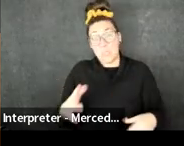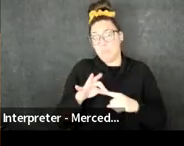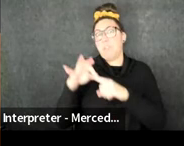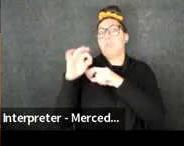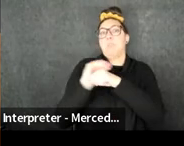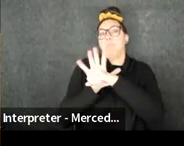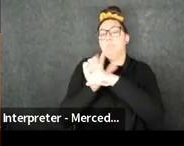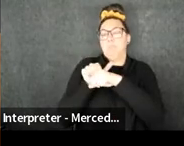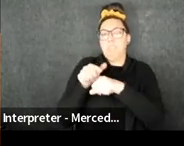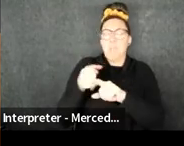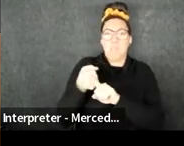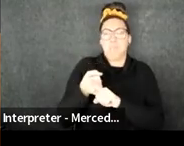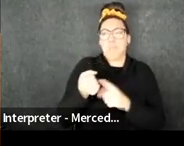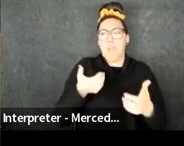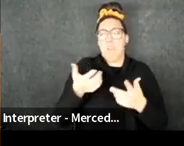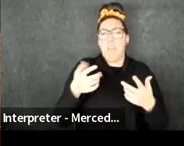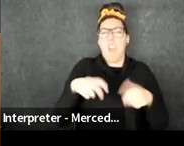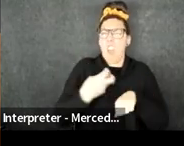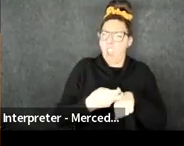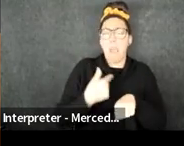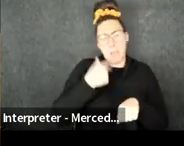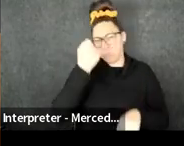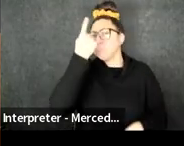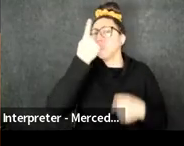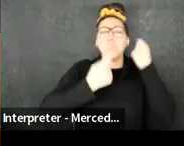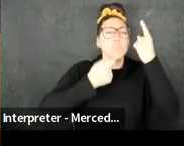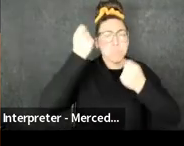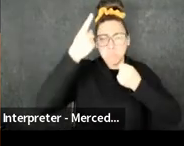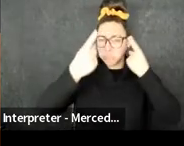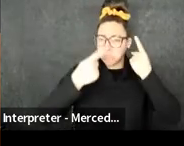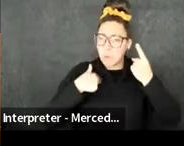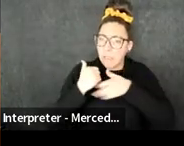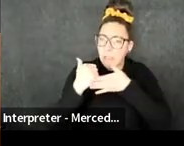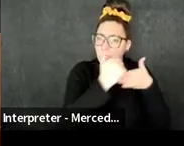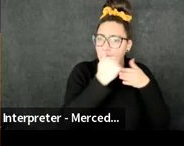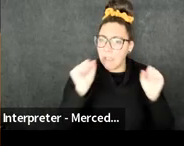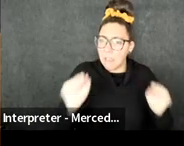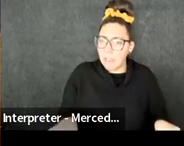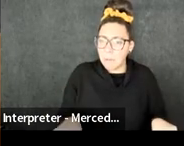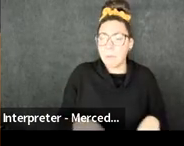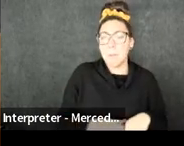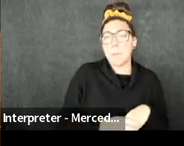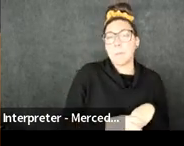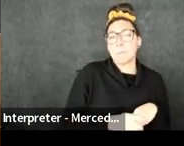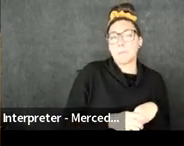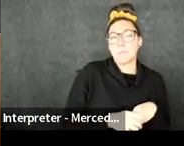But I am looking forward to seeing what this semester will bring to my learning experience and how I can contribute